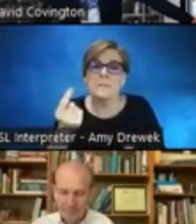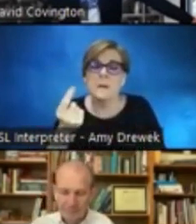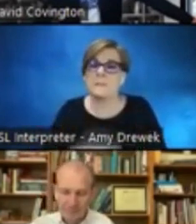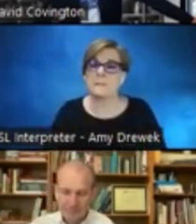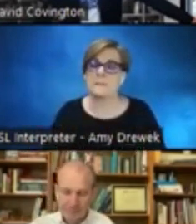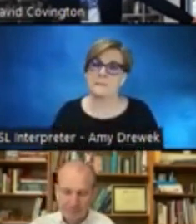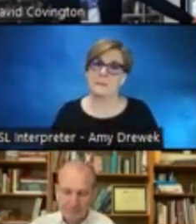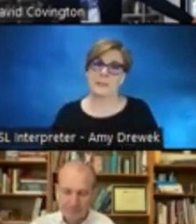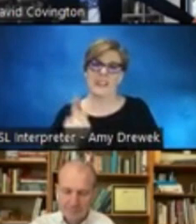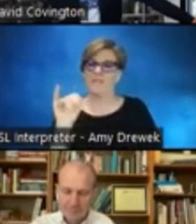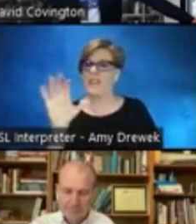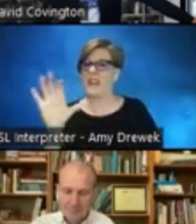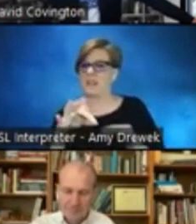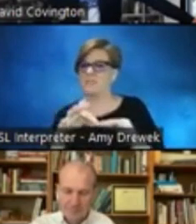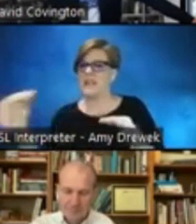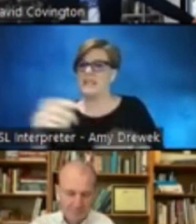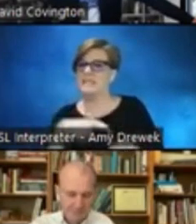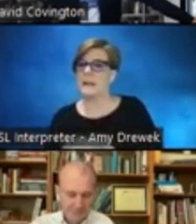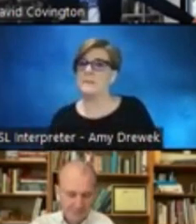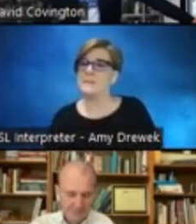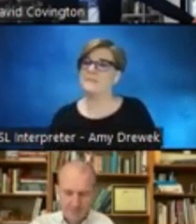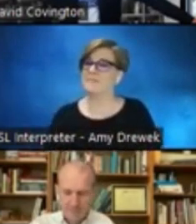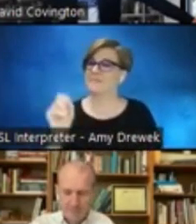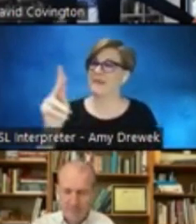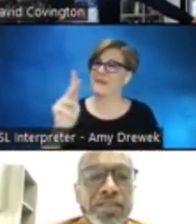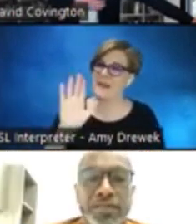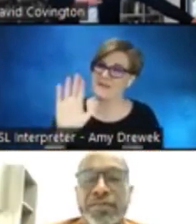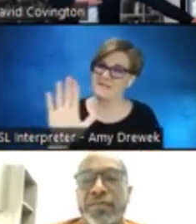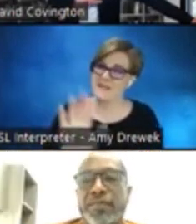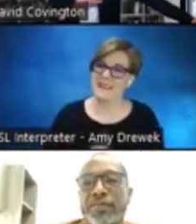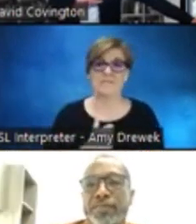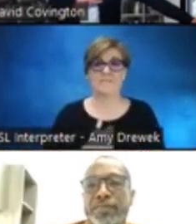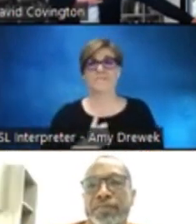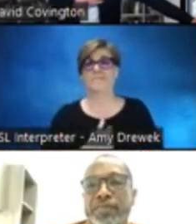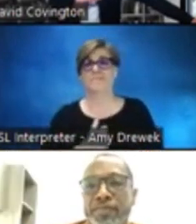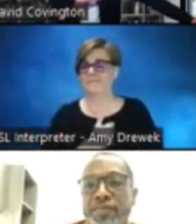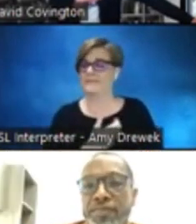LET'S PUT IT OFF UNTIL NEXT TIME. ALL RIGHT. THANK YOU VIC.